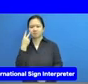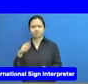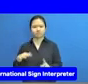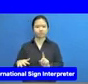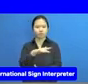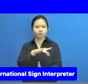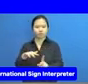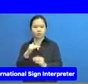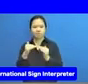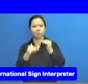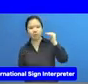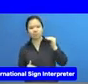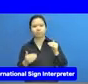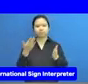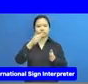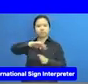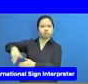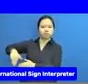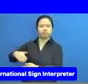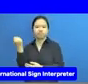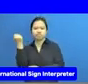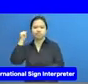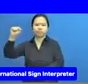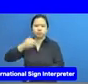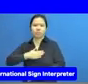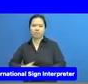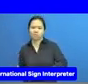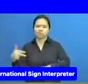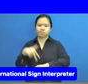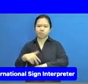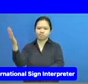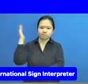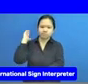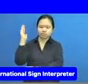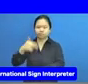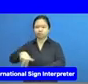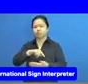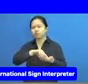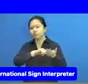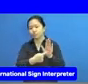This translates in the two priorities in focus of our open call, the first one being diversity